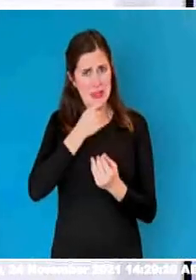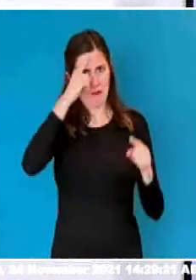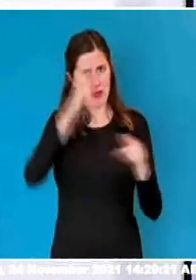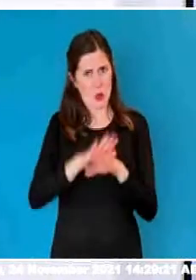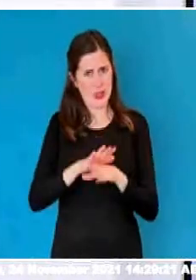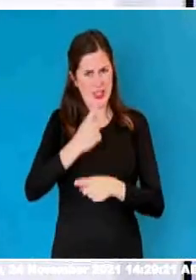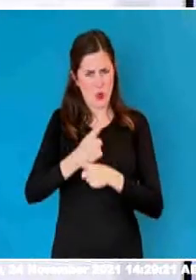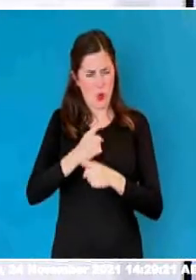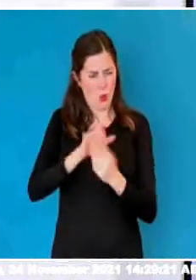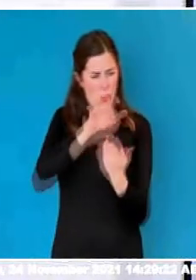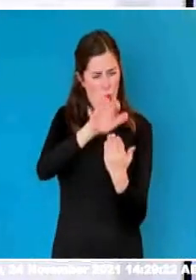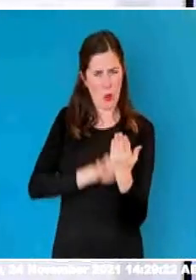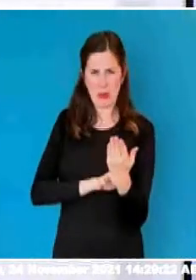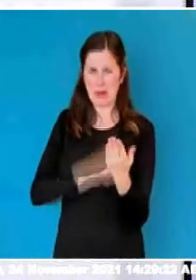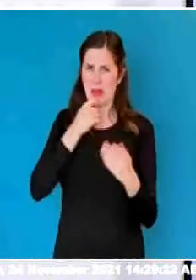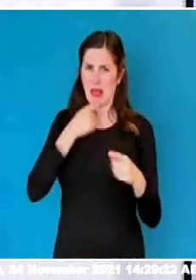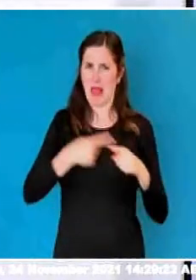Much of the statement seems to be double negatives.